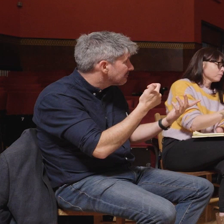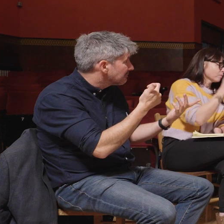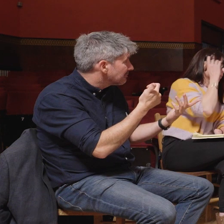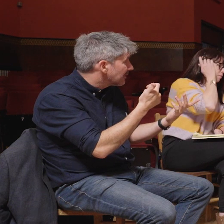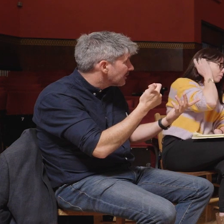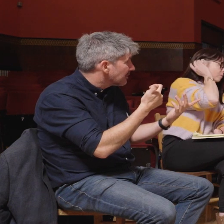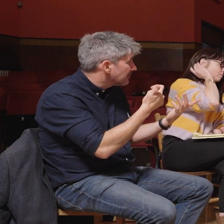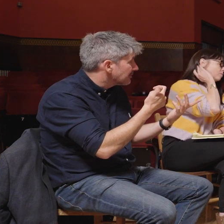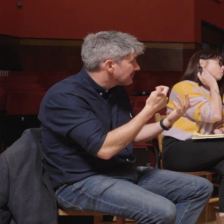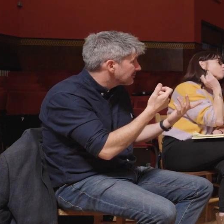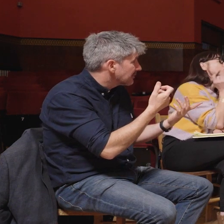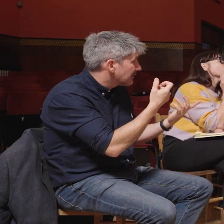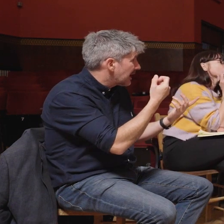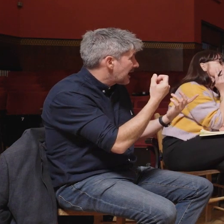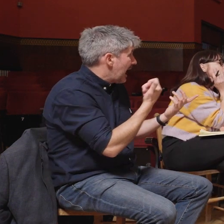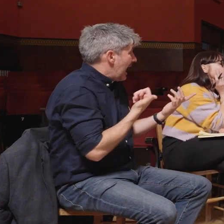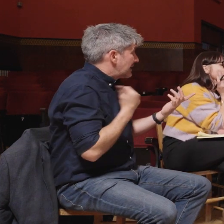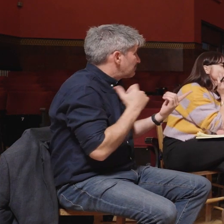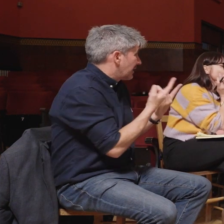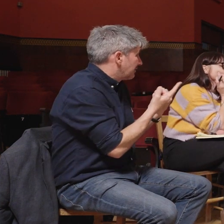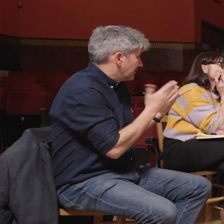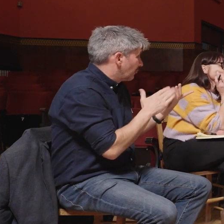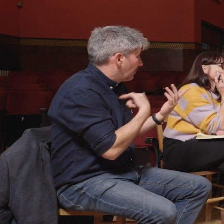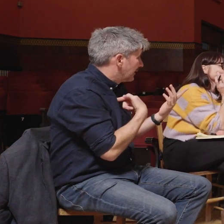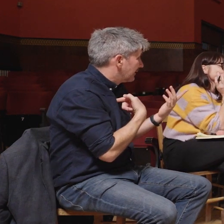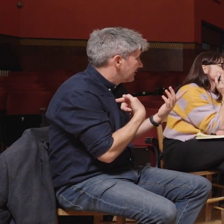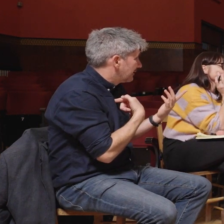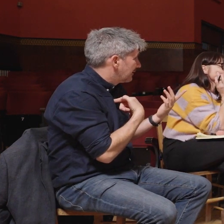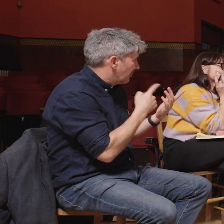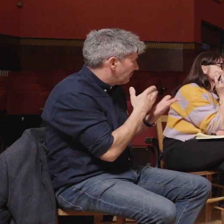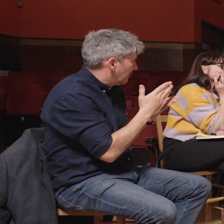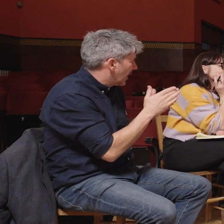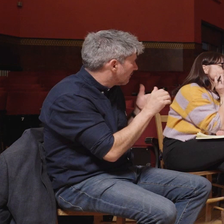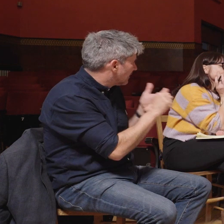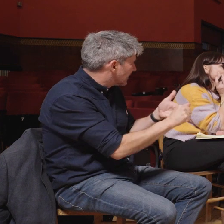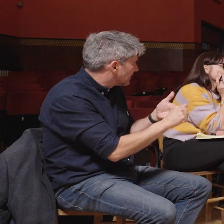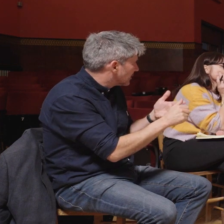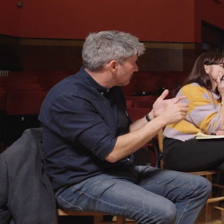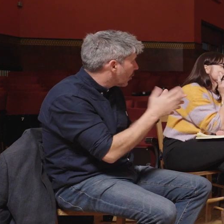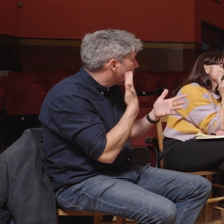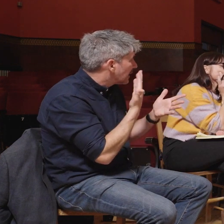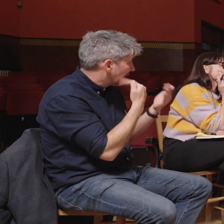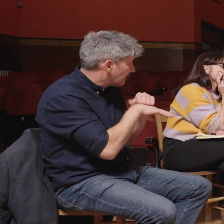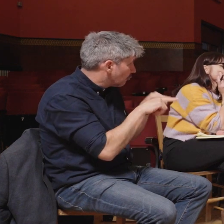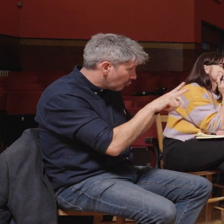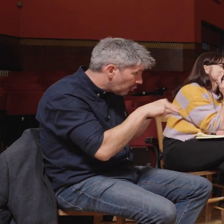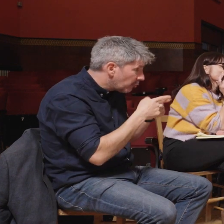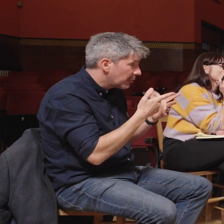To get into the room and sit with people to collaborate with in a serious way.